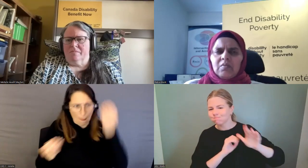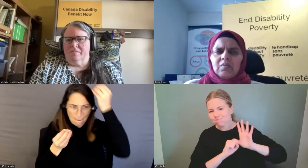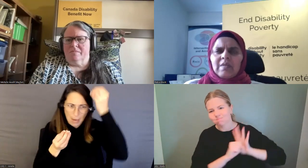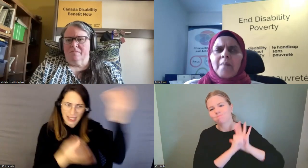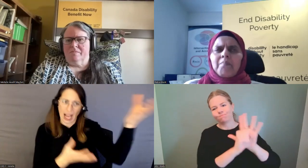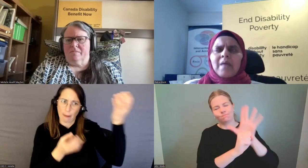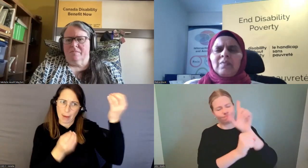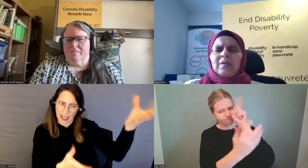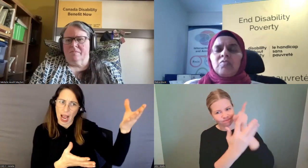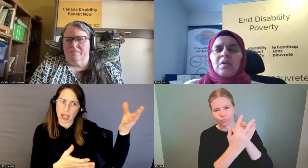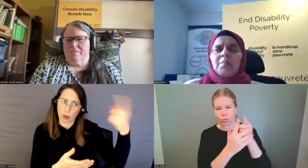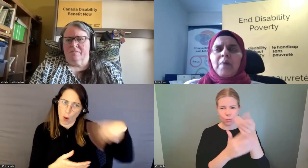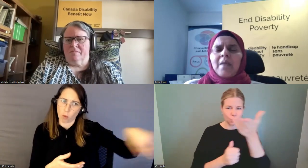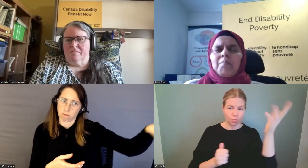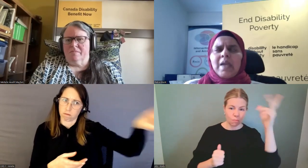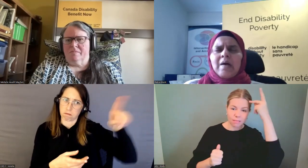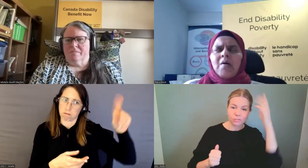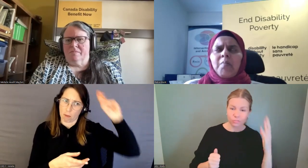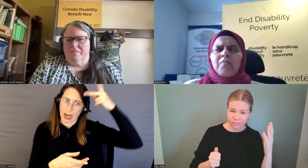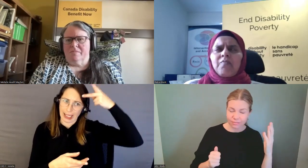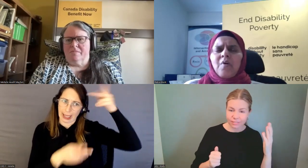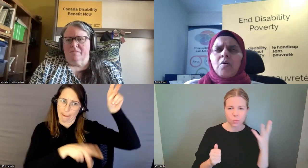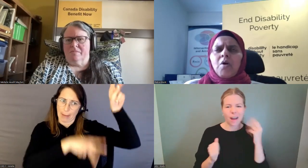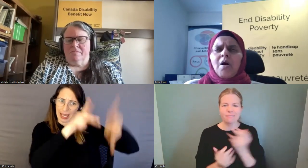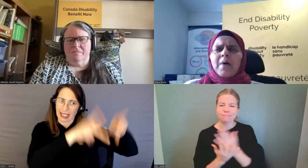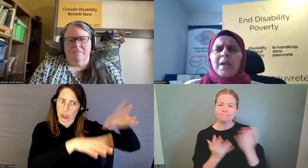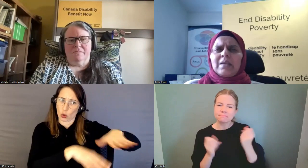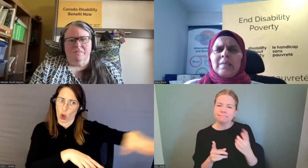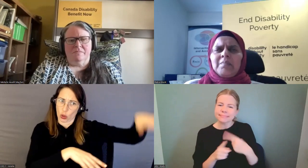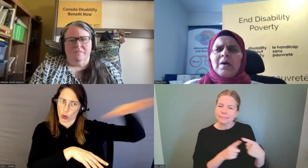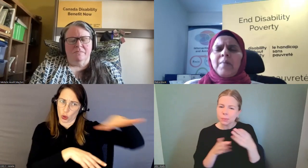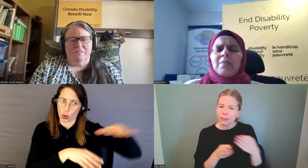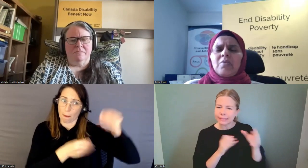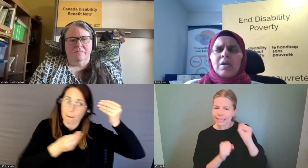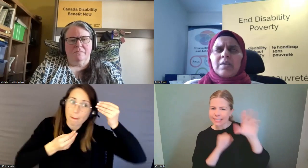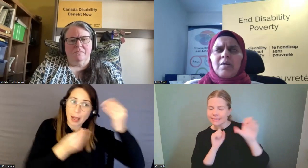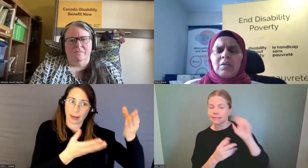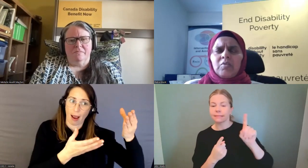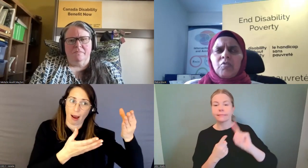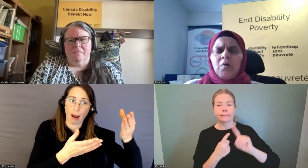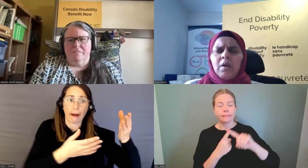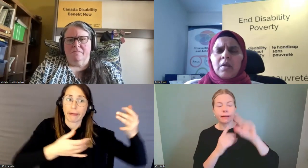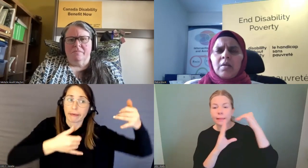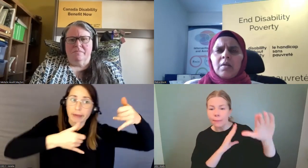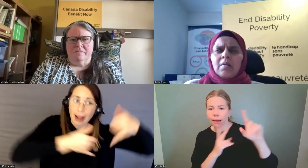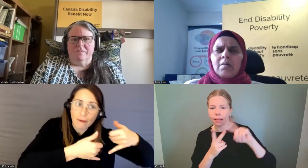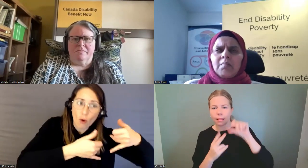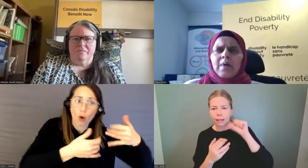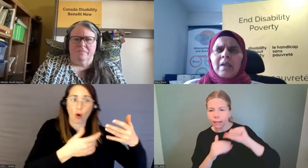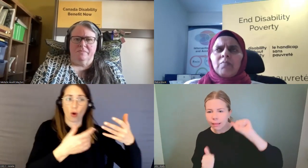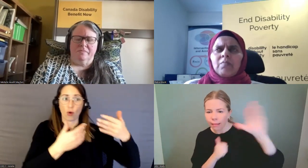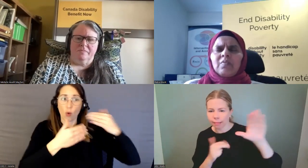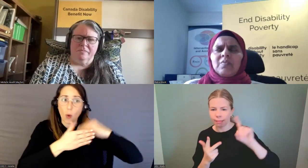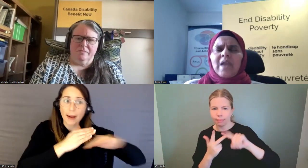SO THAT MESSAGE BY MAIL, BY PHONE CALL, BY E-MAIL, BY KNOCKING ON THEIR DOOR, BY STANDING